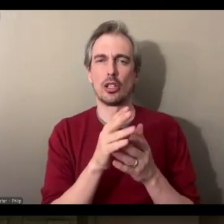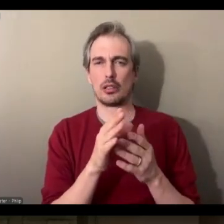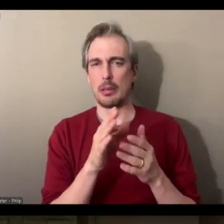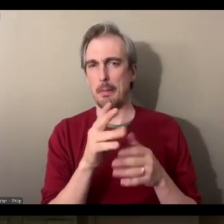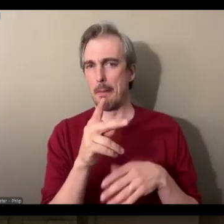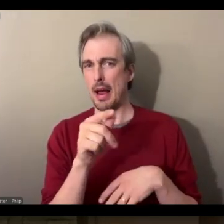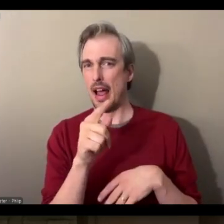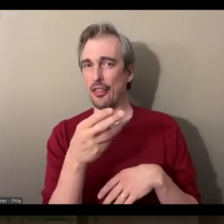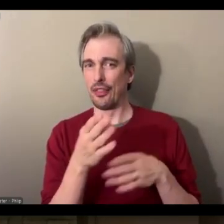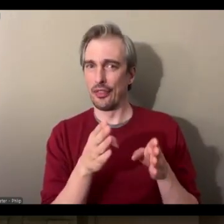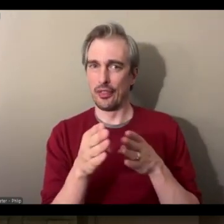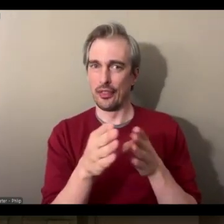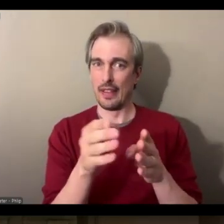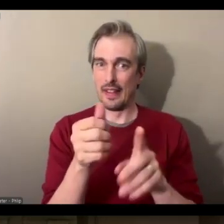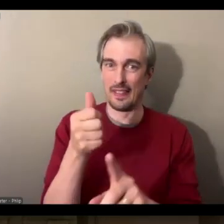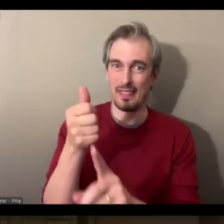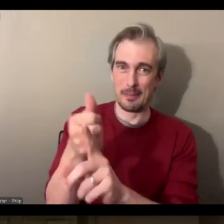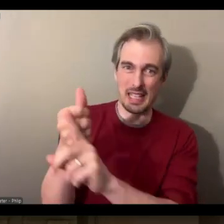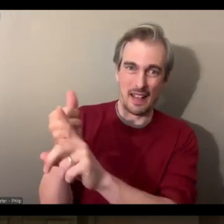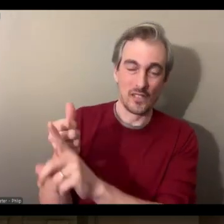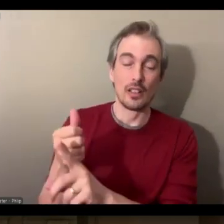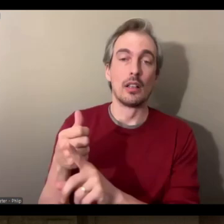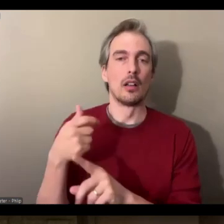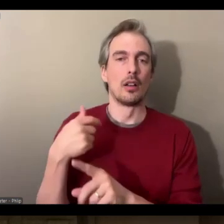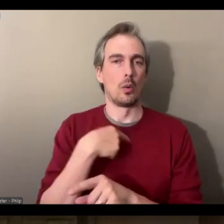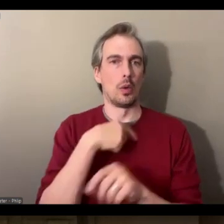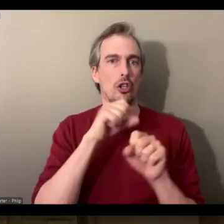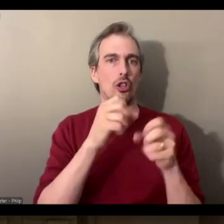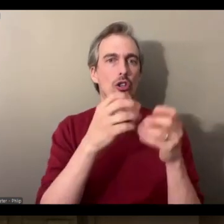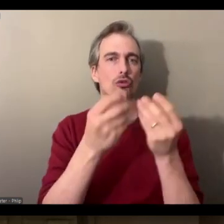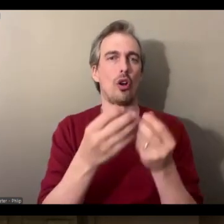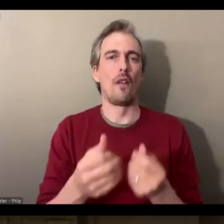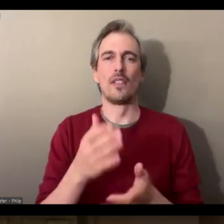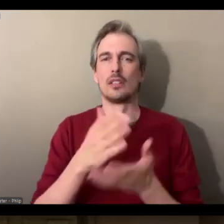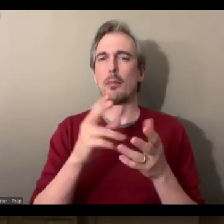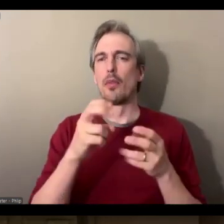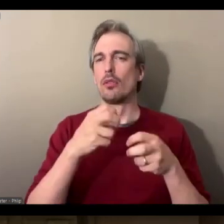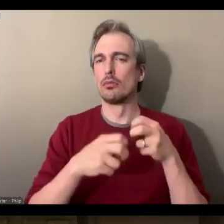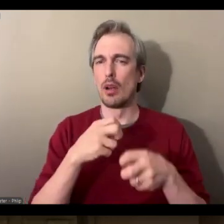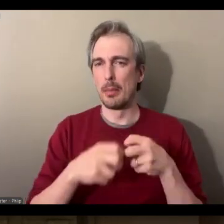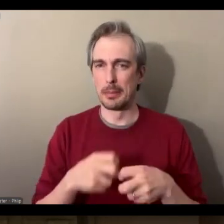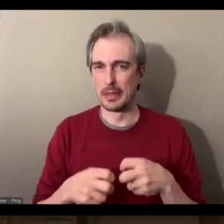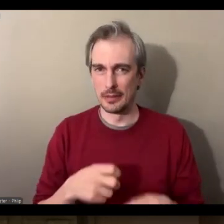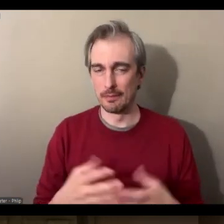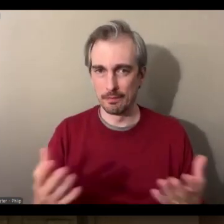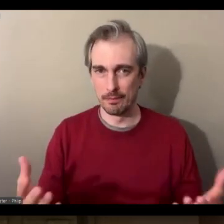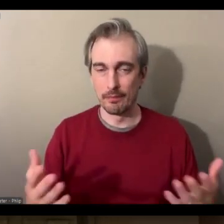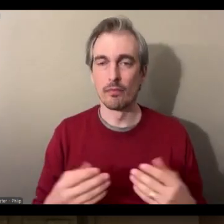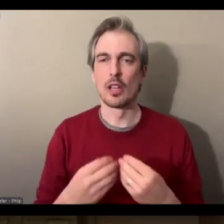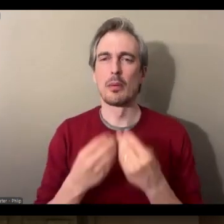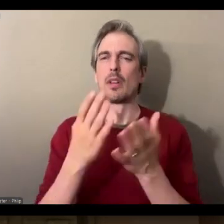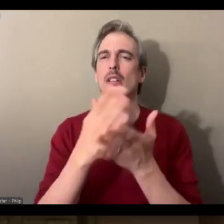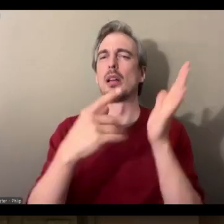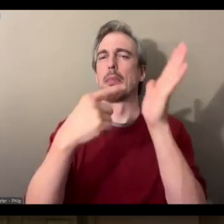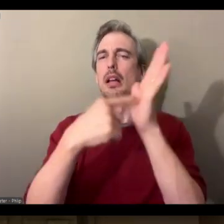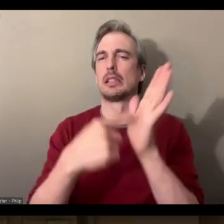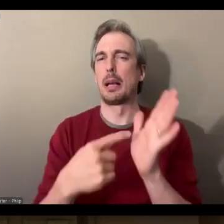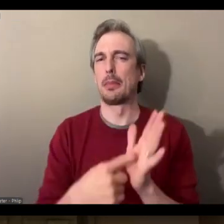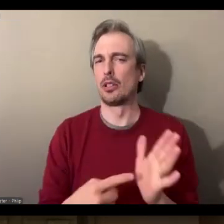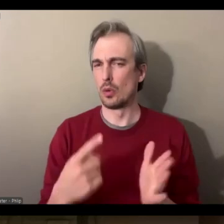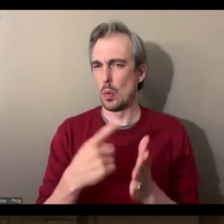give you a couple of examples of what those things mean in practice. So I mentioned the accessible